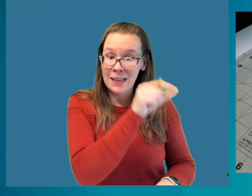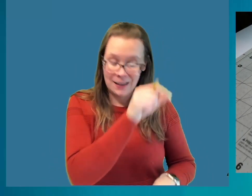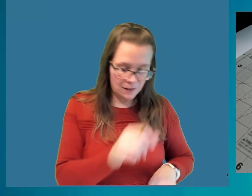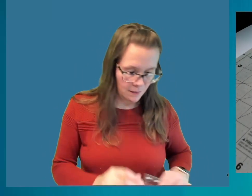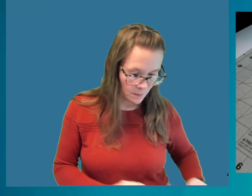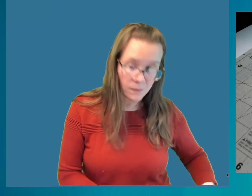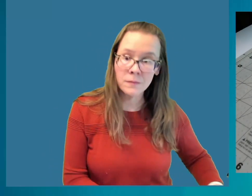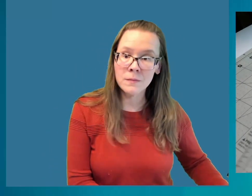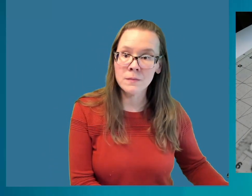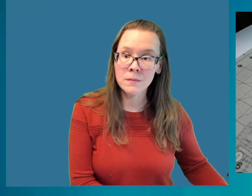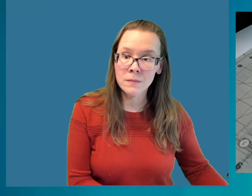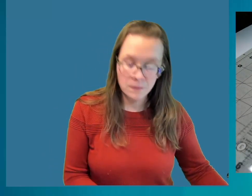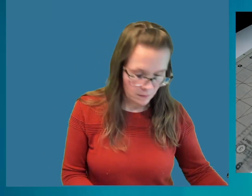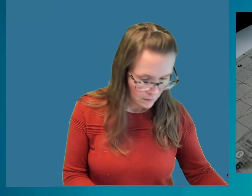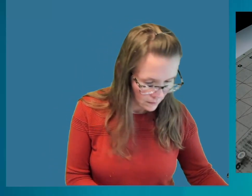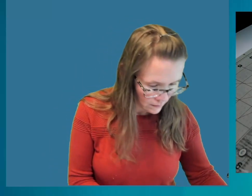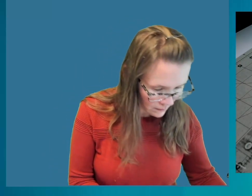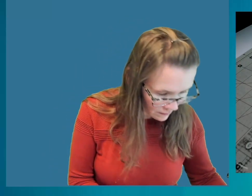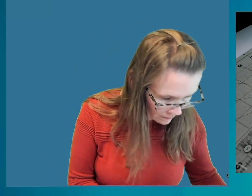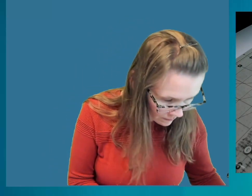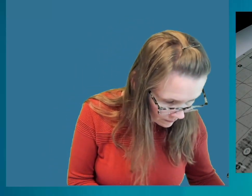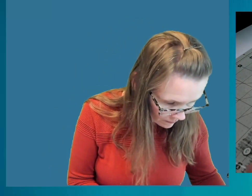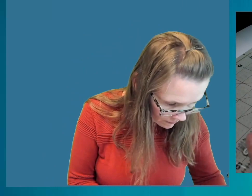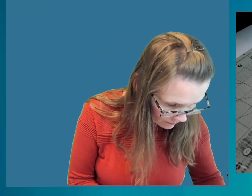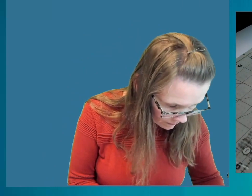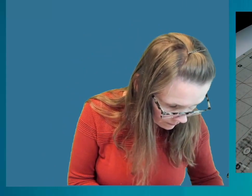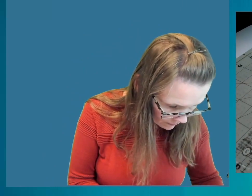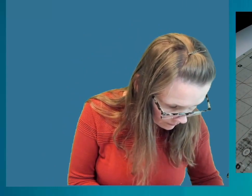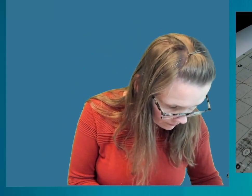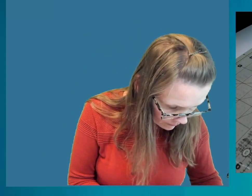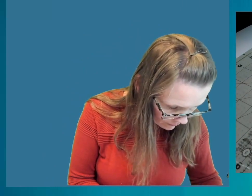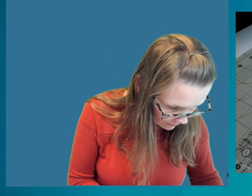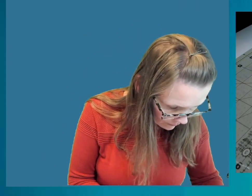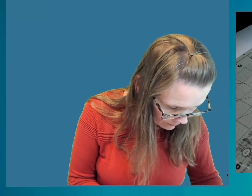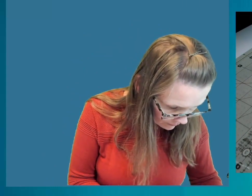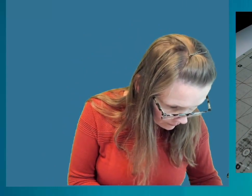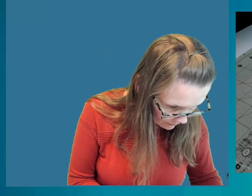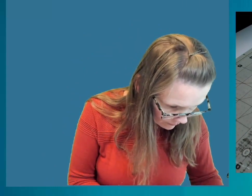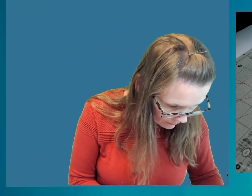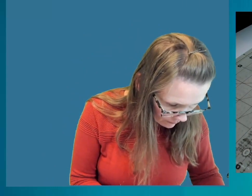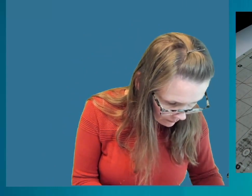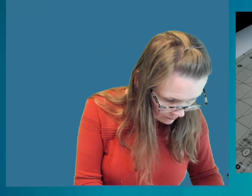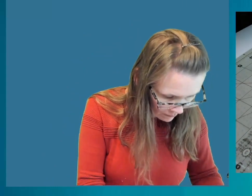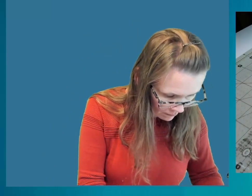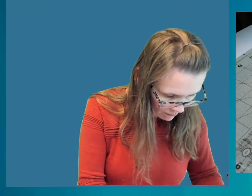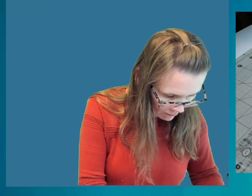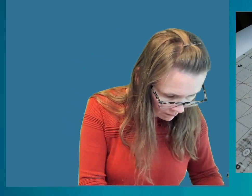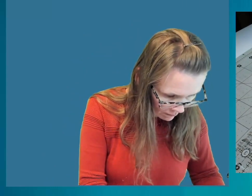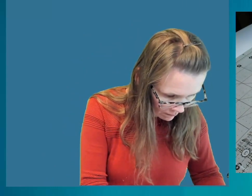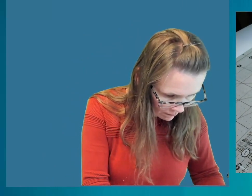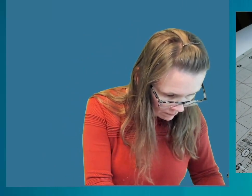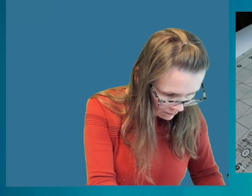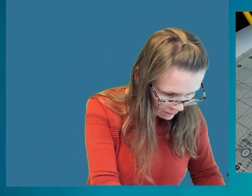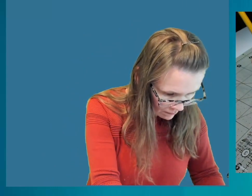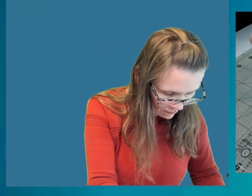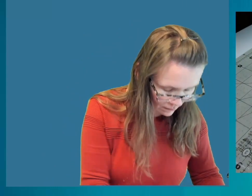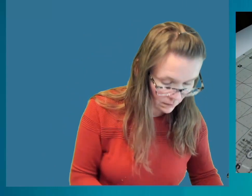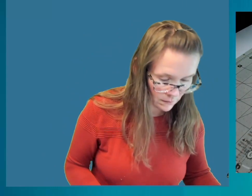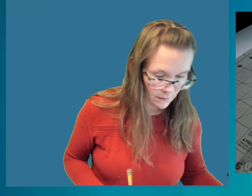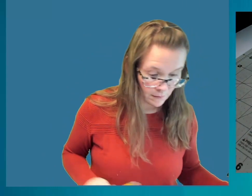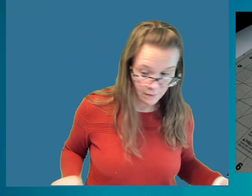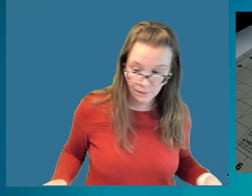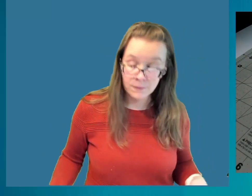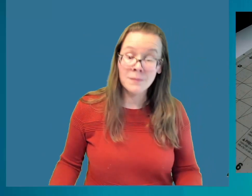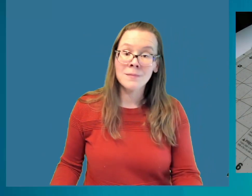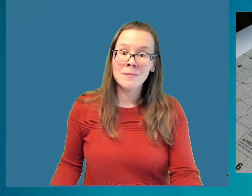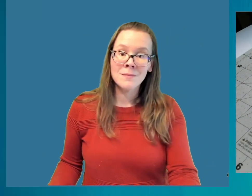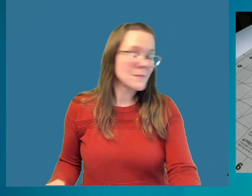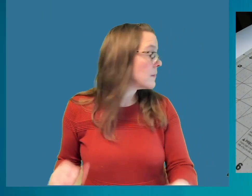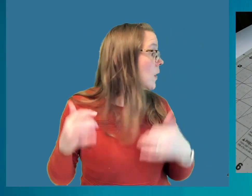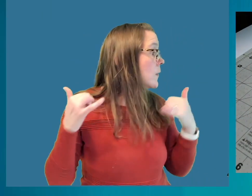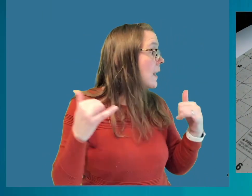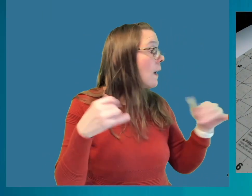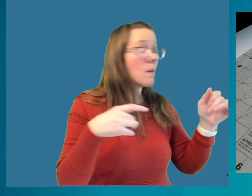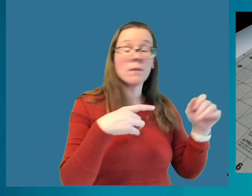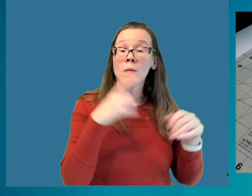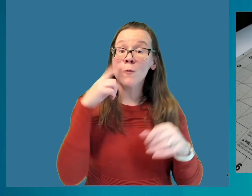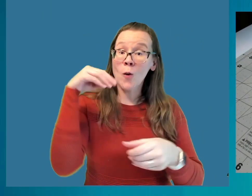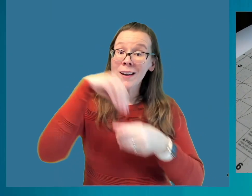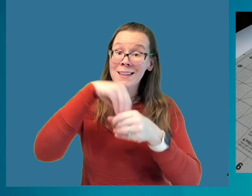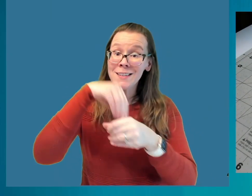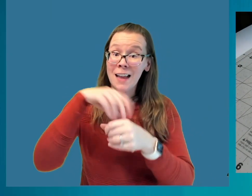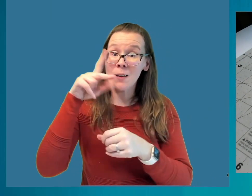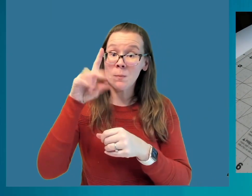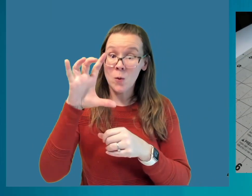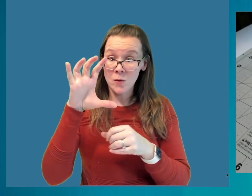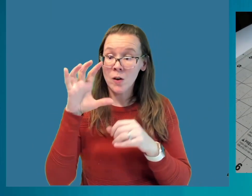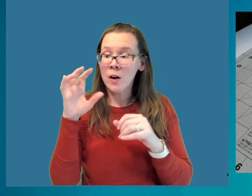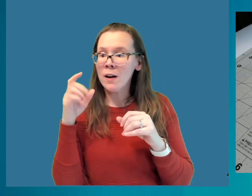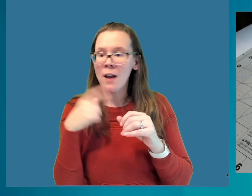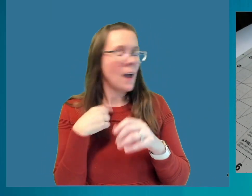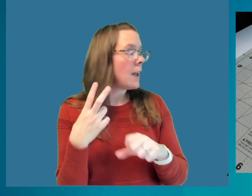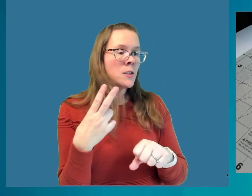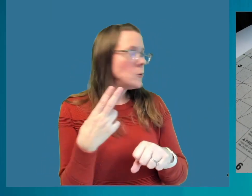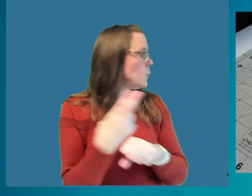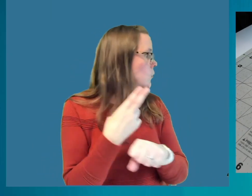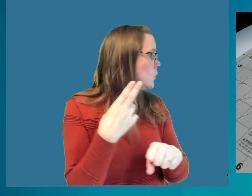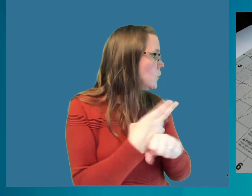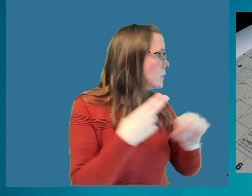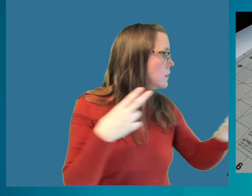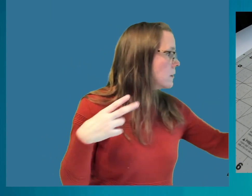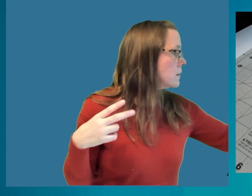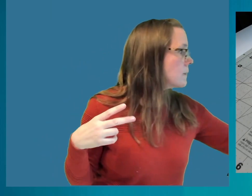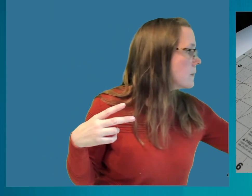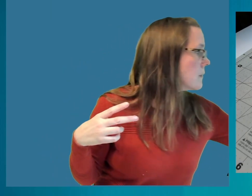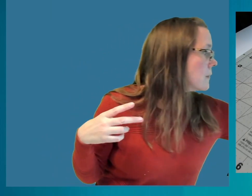edge and a half inch in from one of the side edges. And then that becomes my reference point,